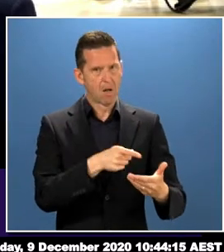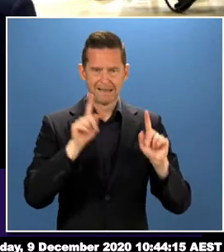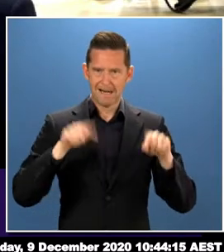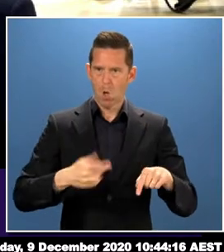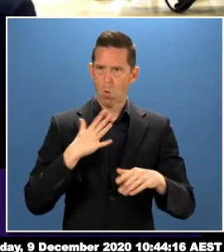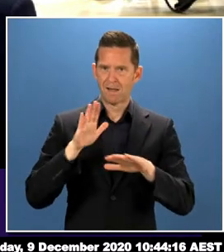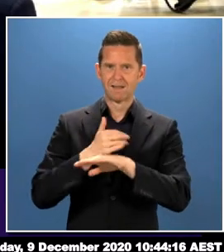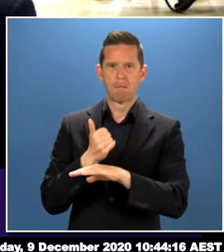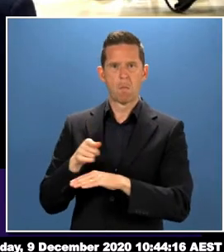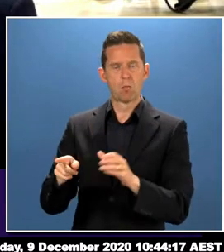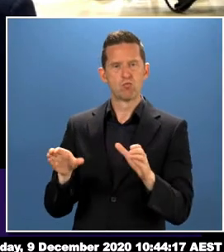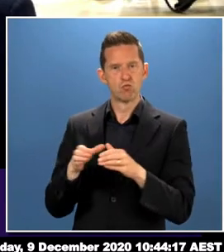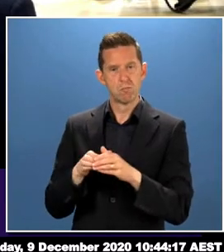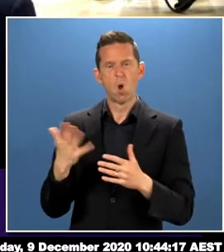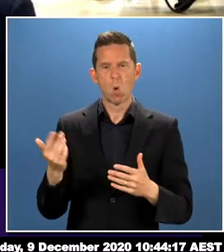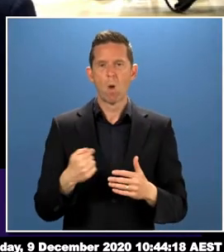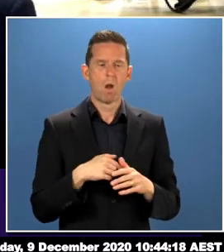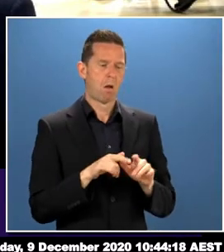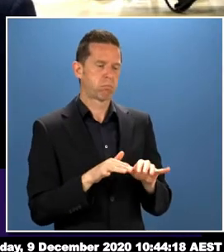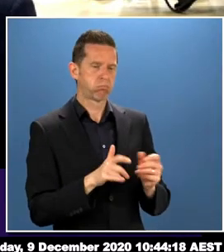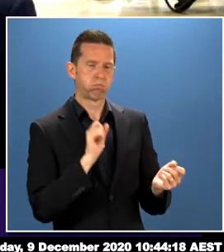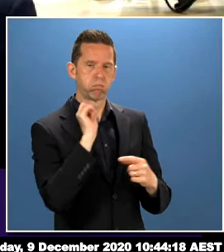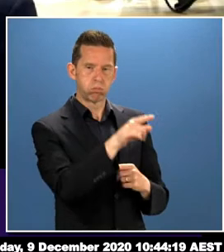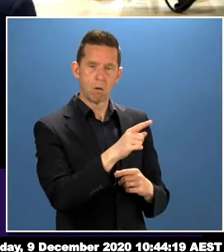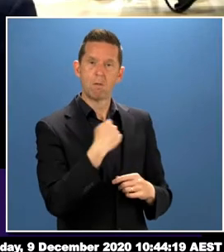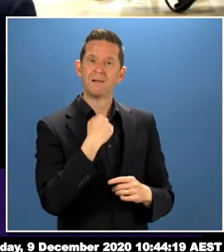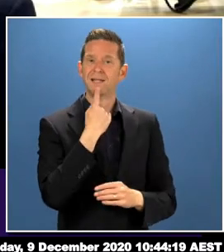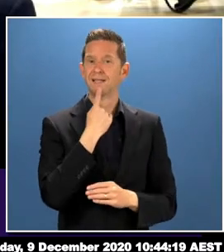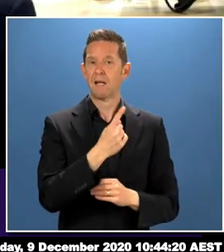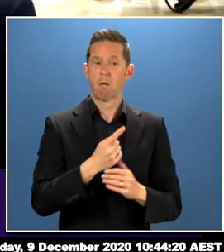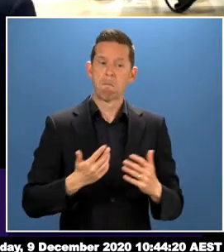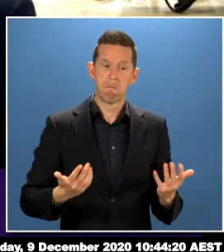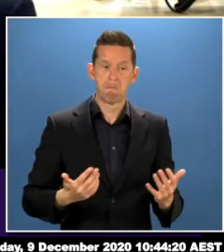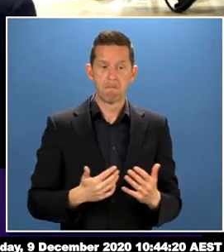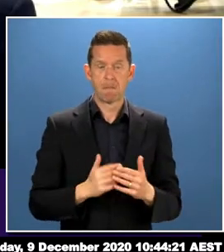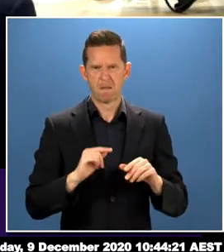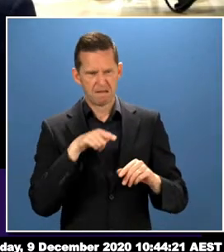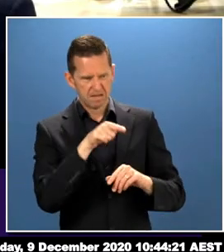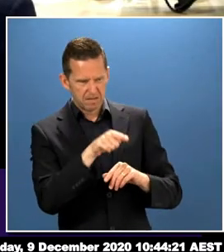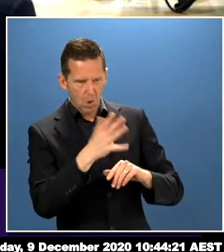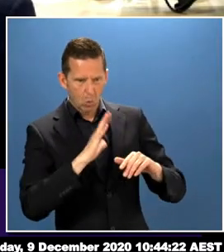So I messaged her, I emailed her privately and said whatever comes of